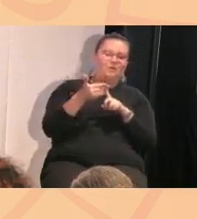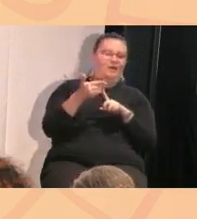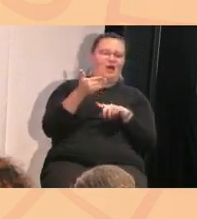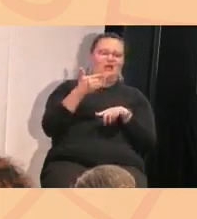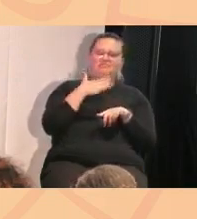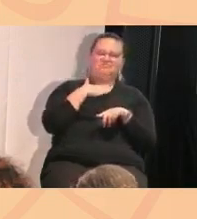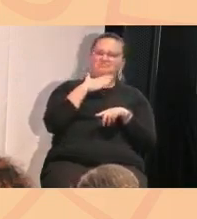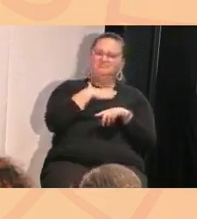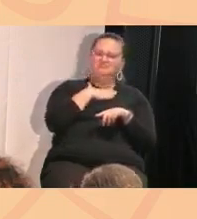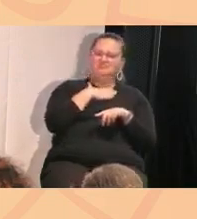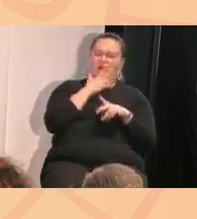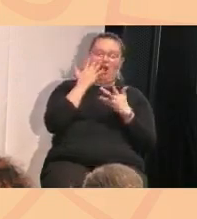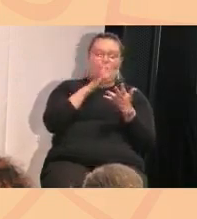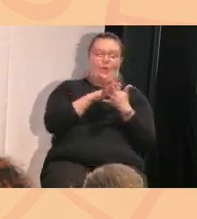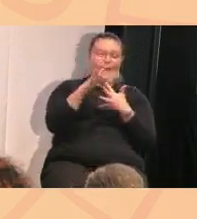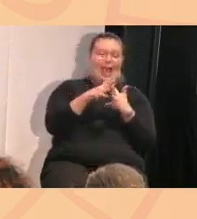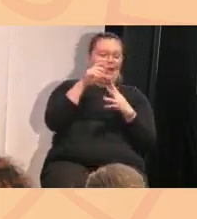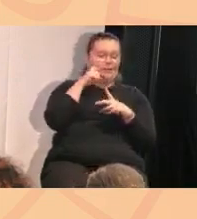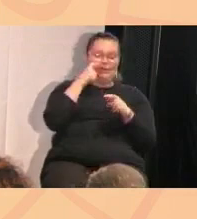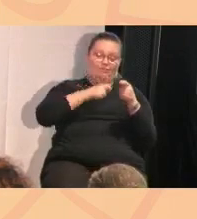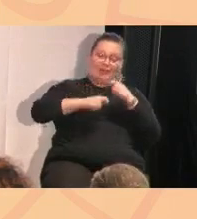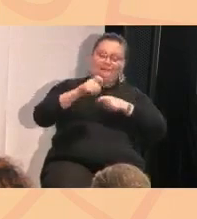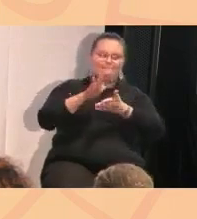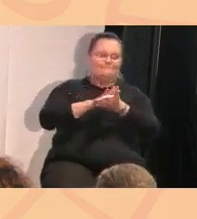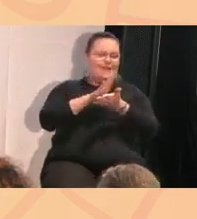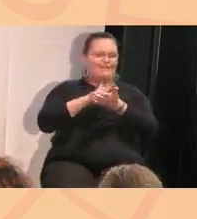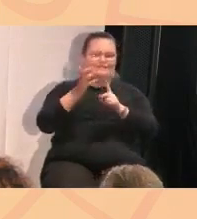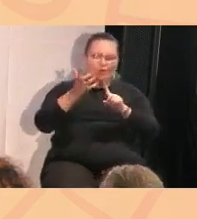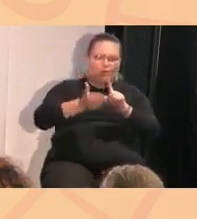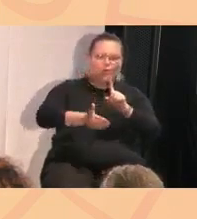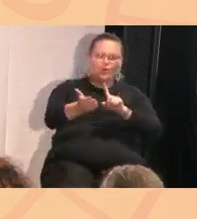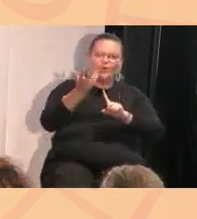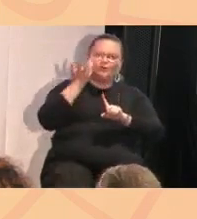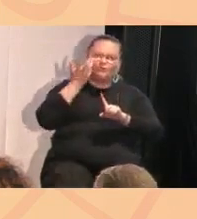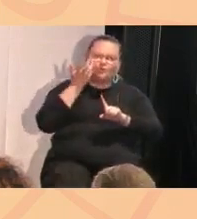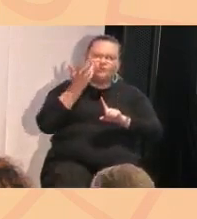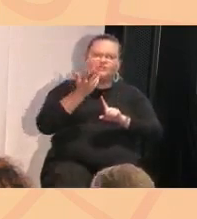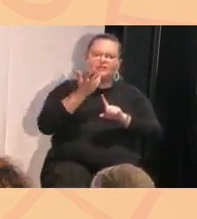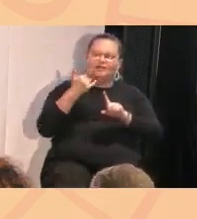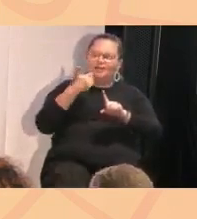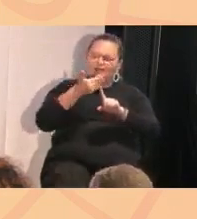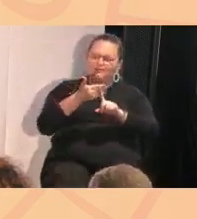I'm just not happy with what we have in front of us.